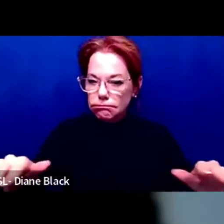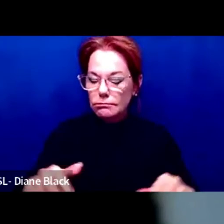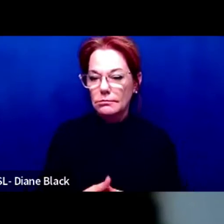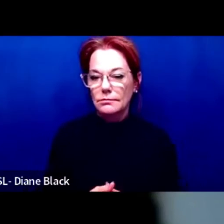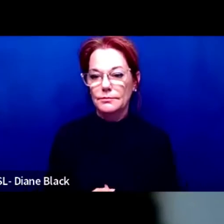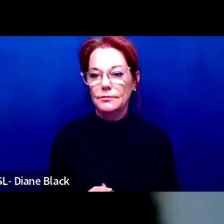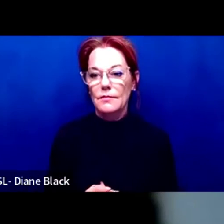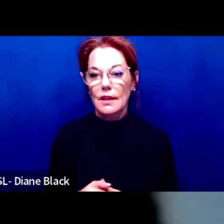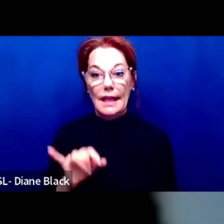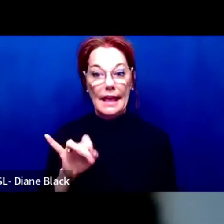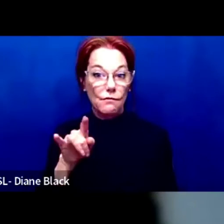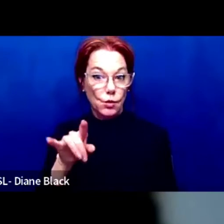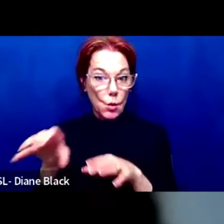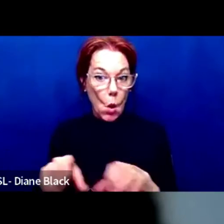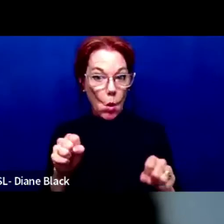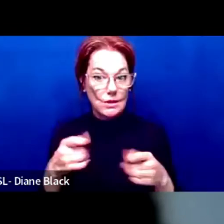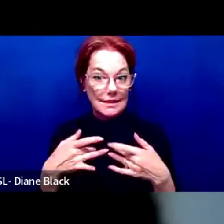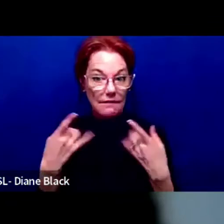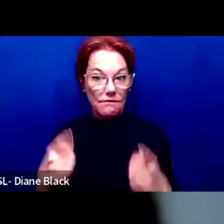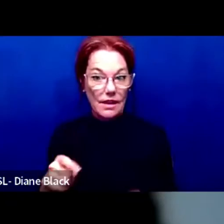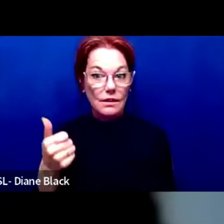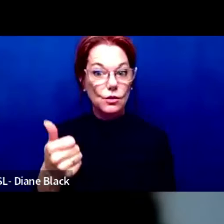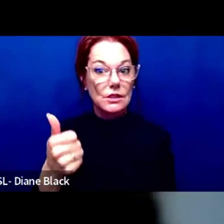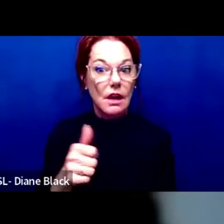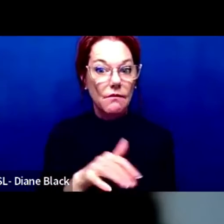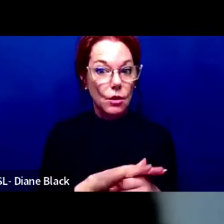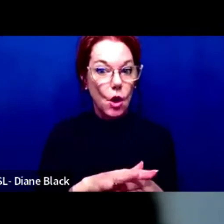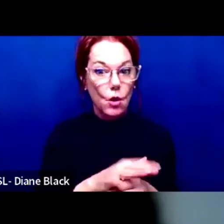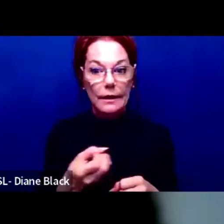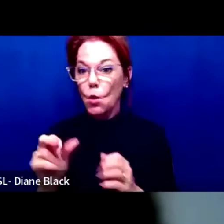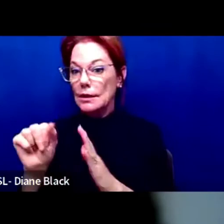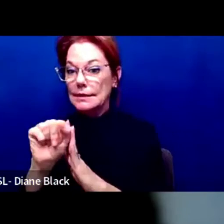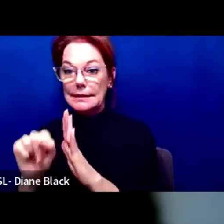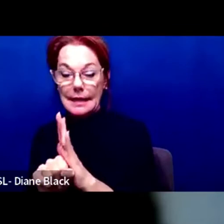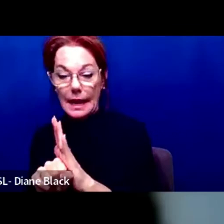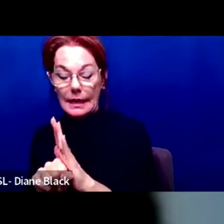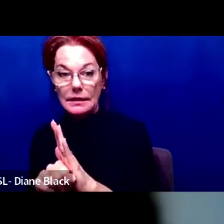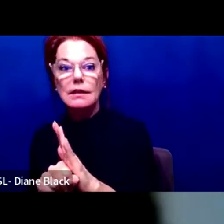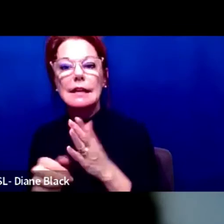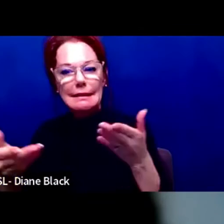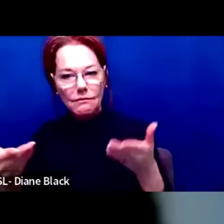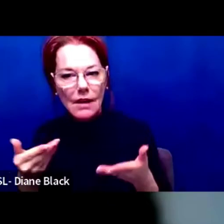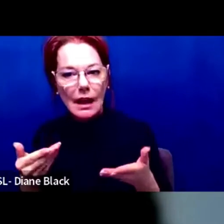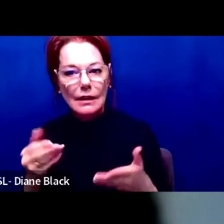you're hosting an event, locally, or at a state level, invite your criminal, invite the criminal justice folks to the